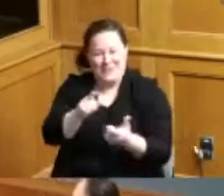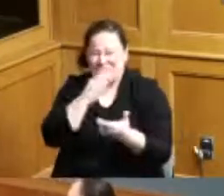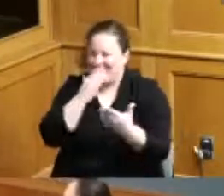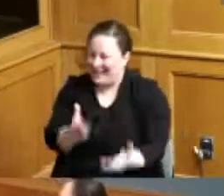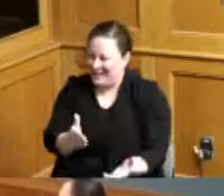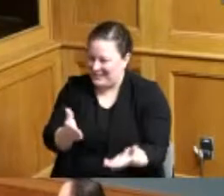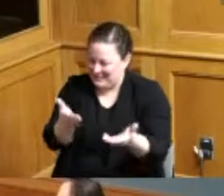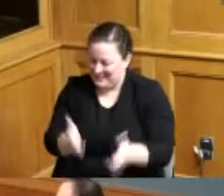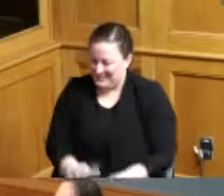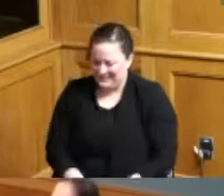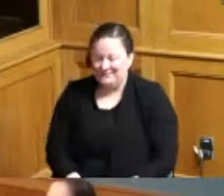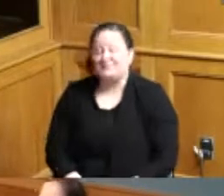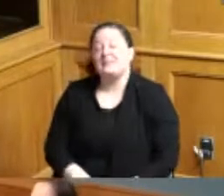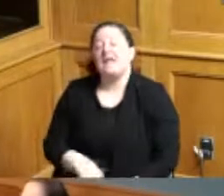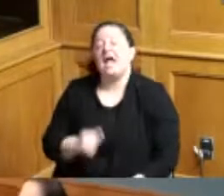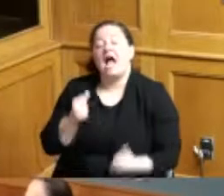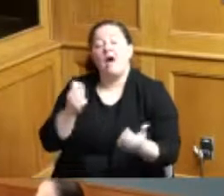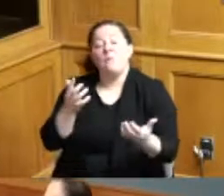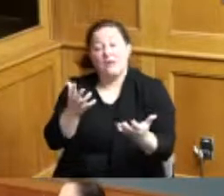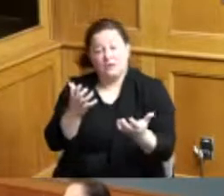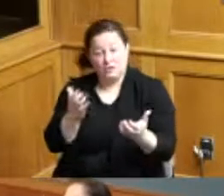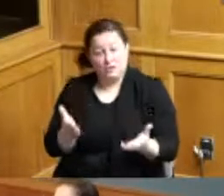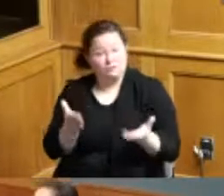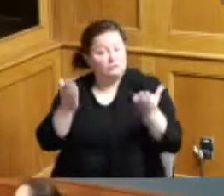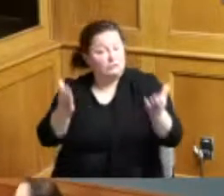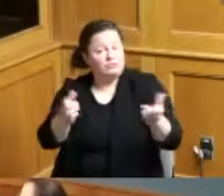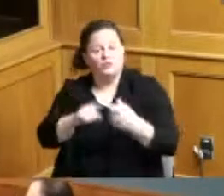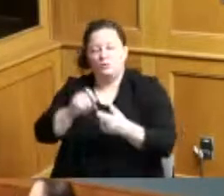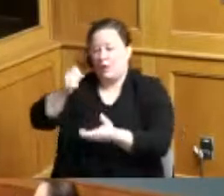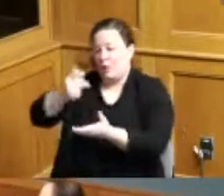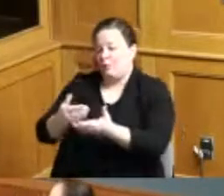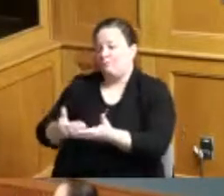and I'd like to make a motion to approve the minutes of the previous session second